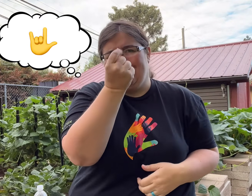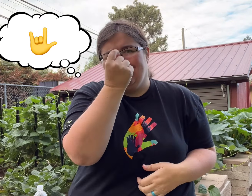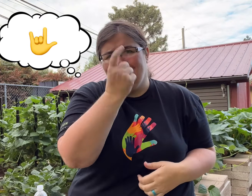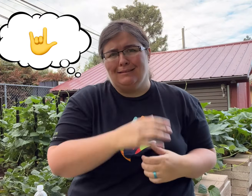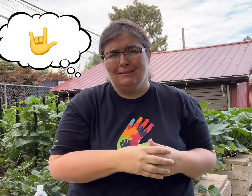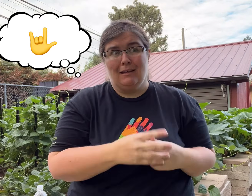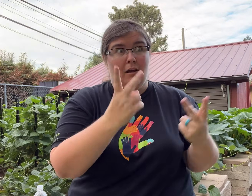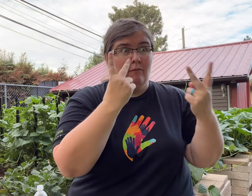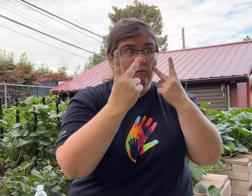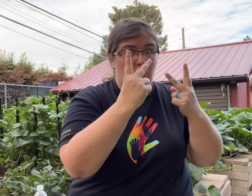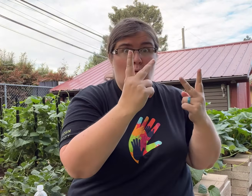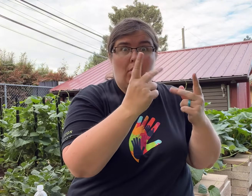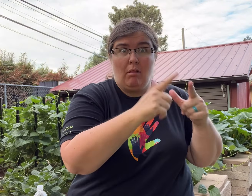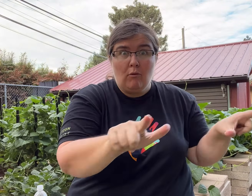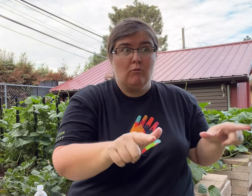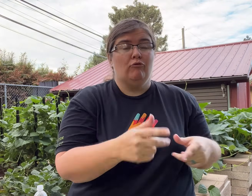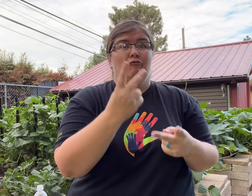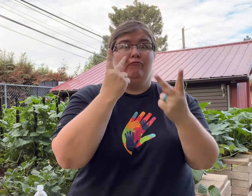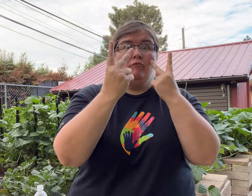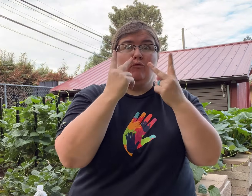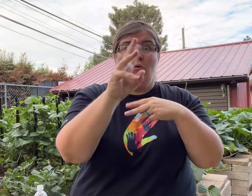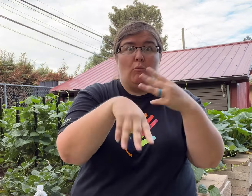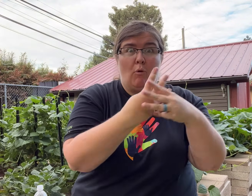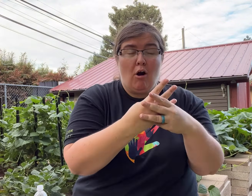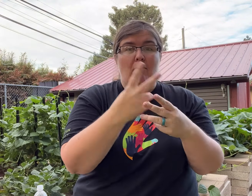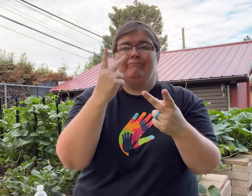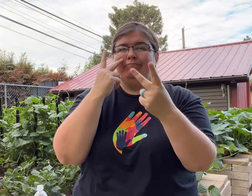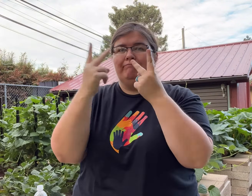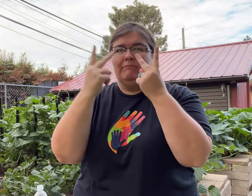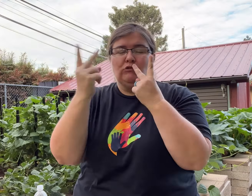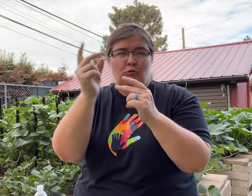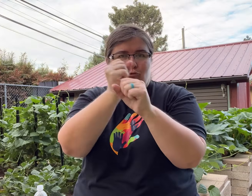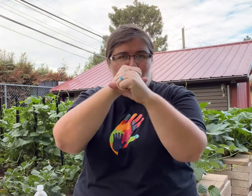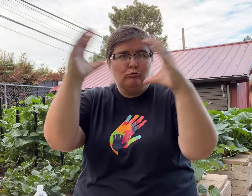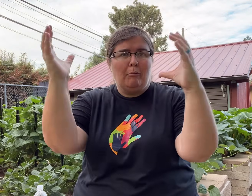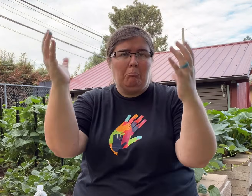going to sign in their dreams, which makes sense. It's a visual language. They're in a visual world